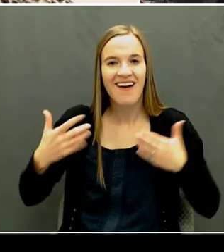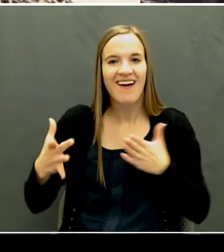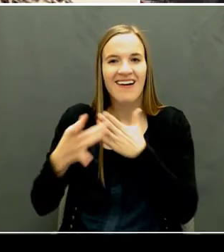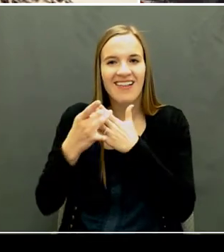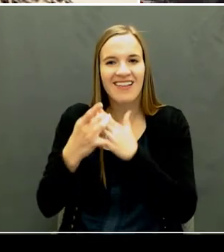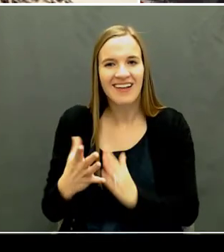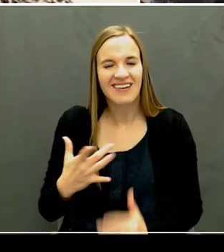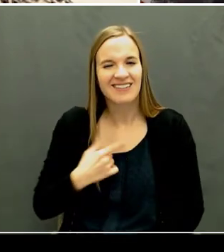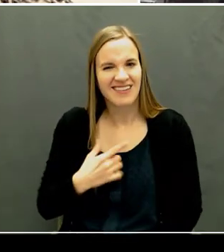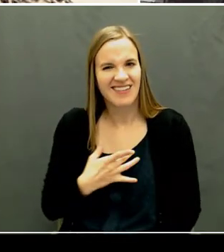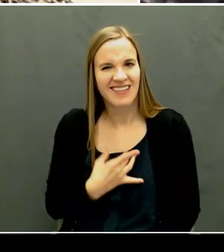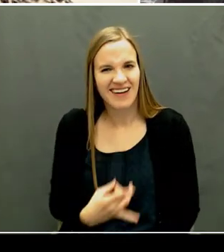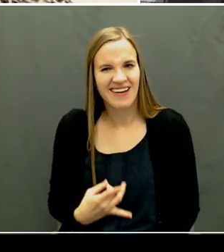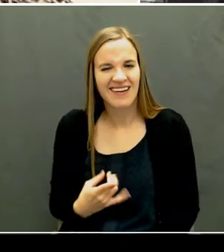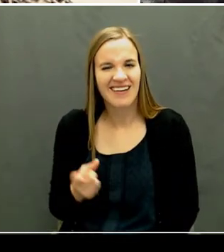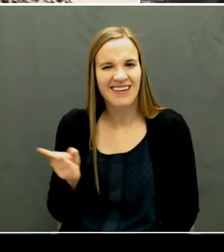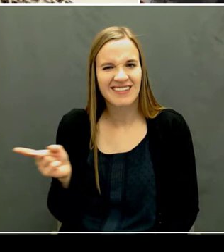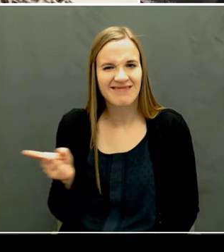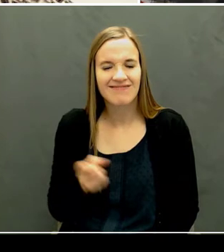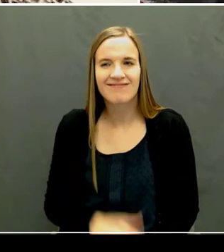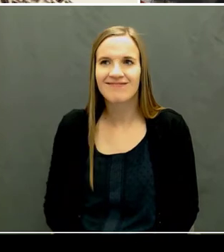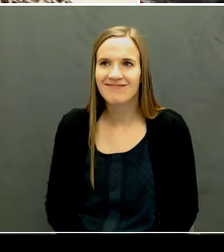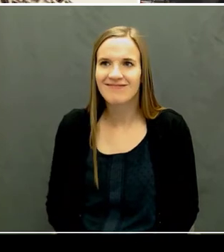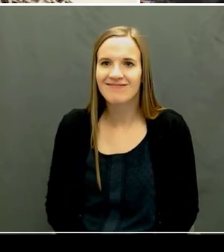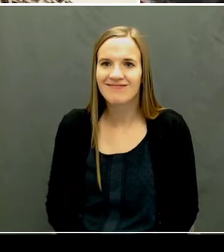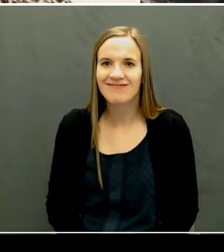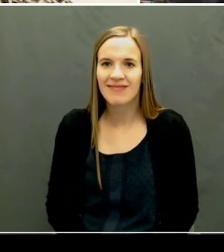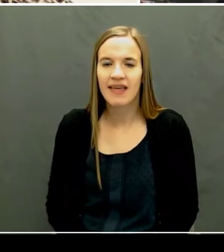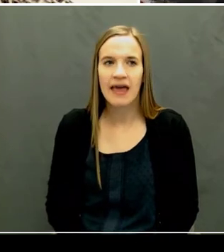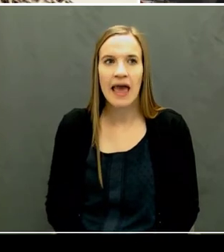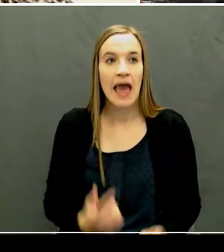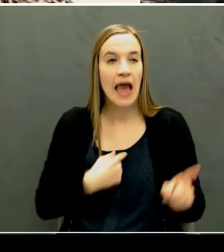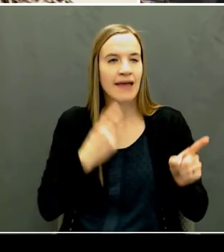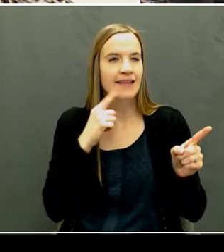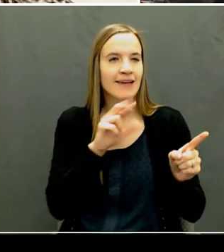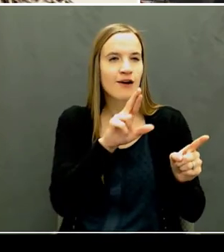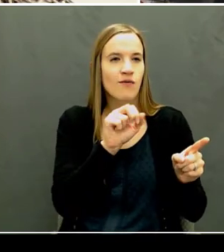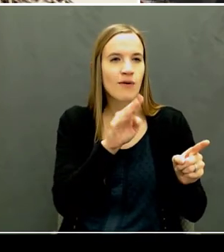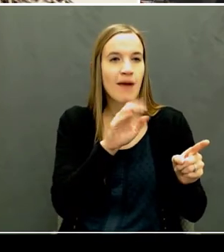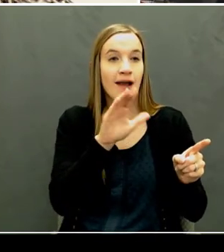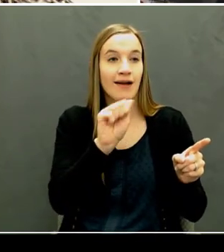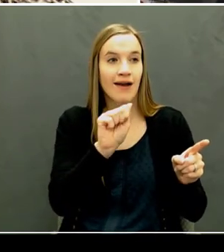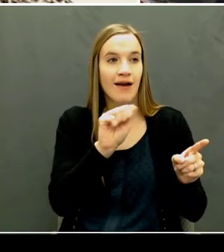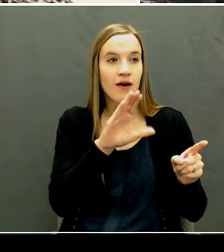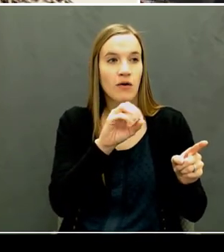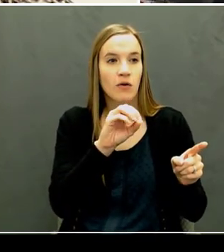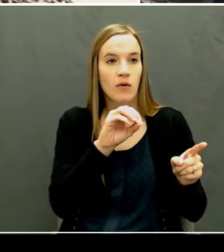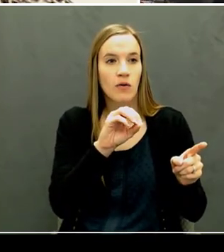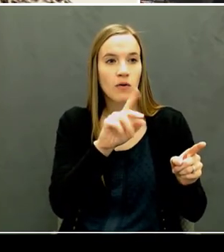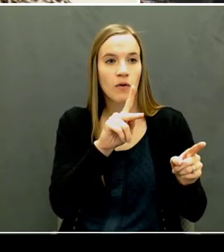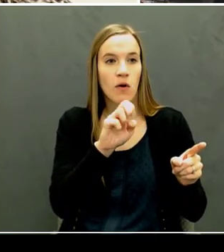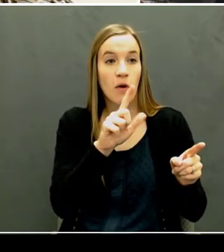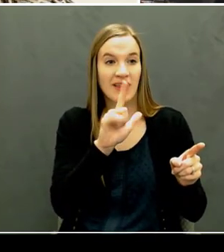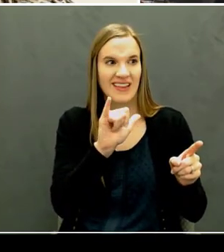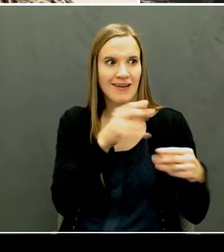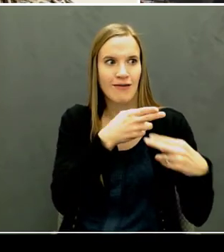Rebecca Coakley coined the term ADA Generation. You know, who are those folks that when they were